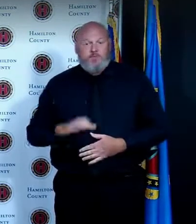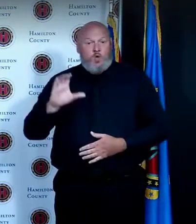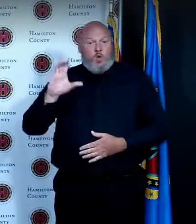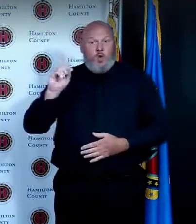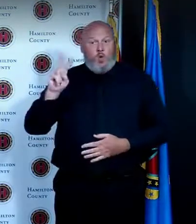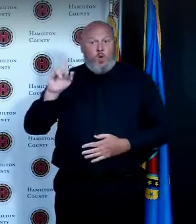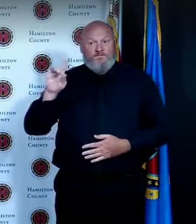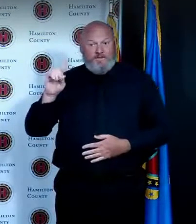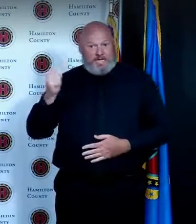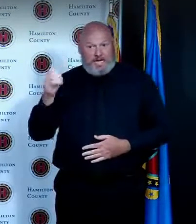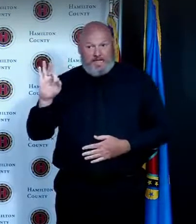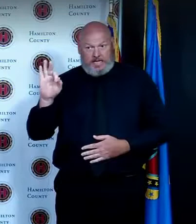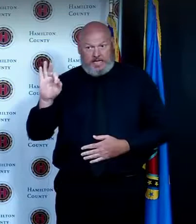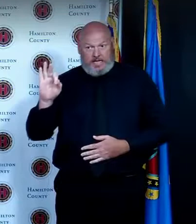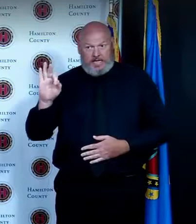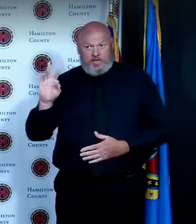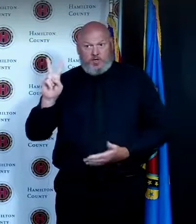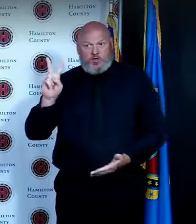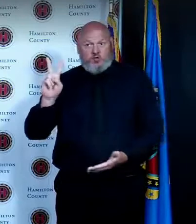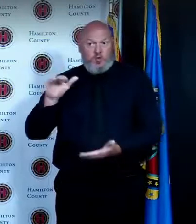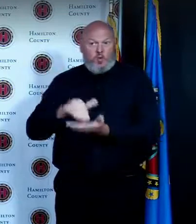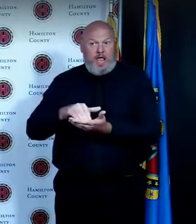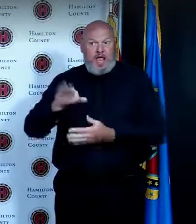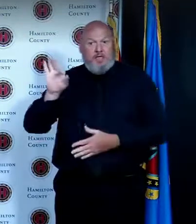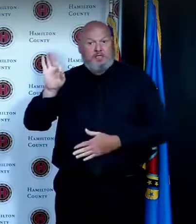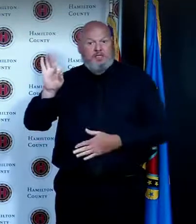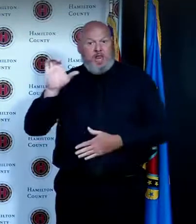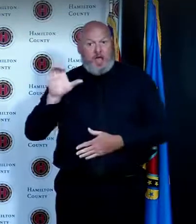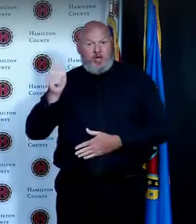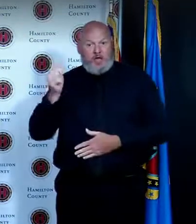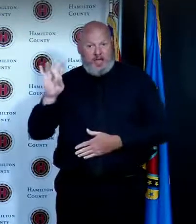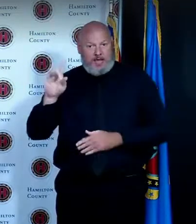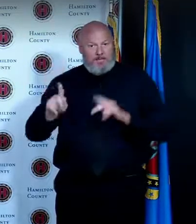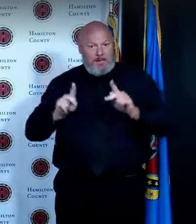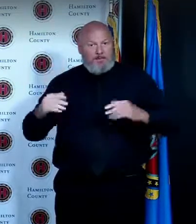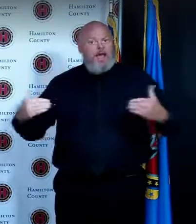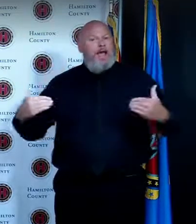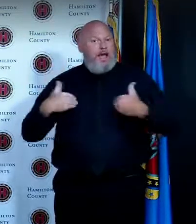are 2,918. the difference between last time we were